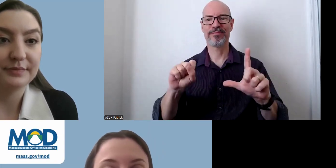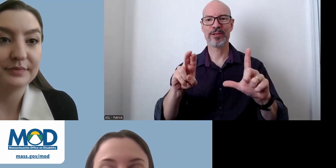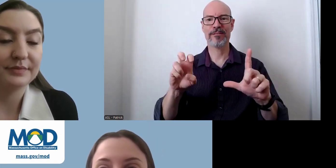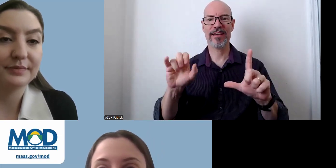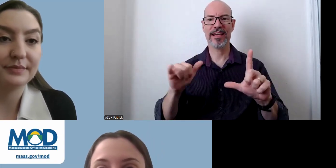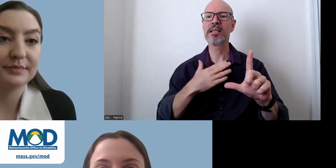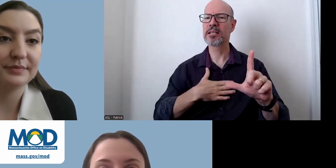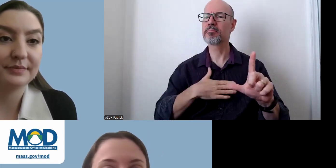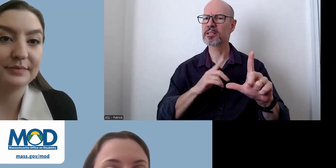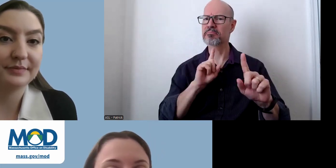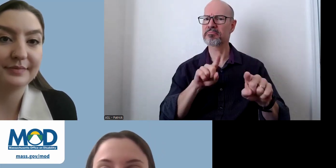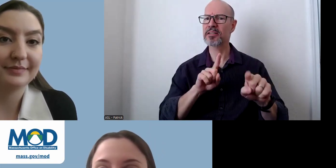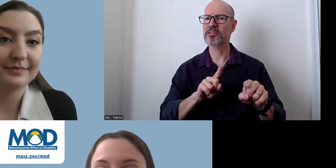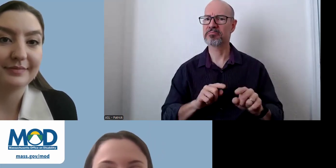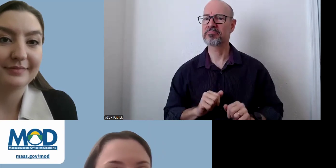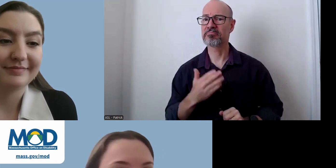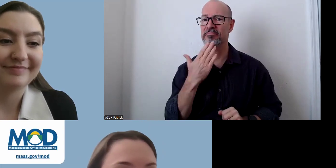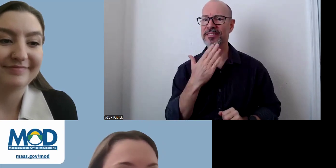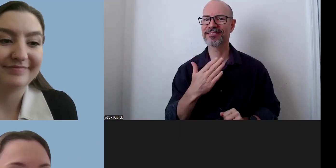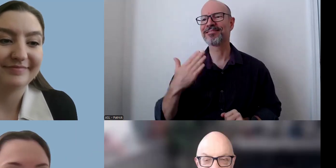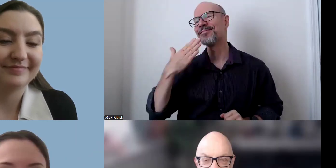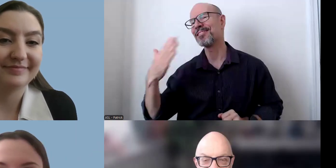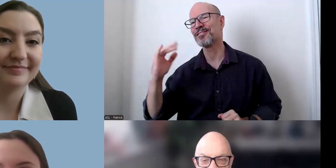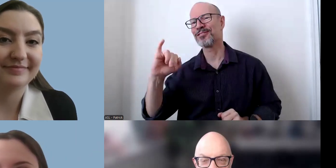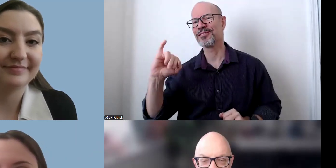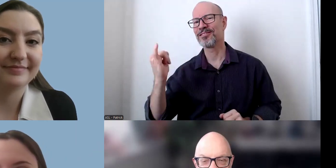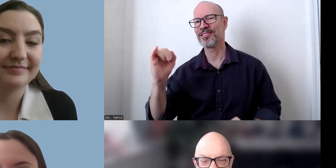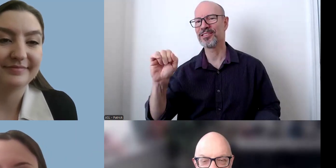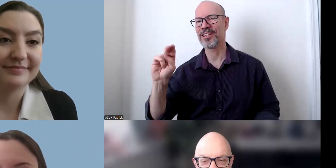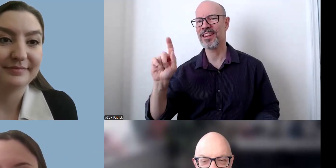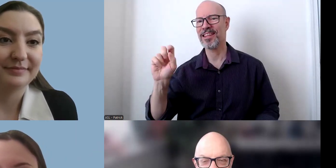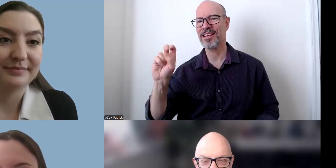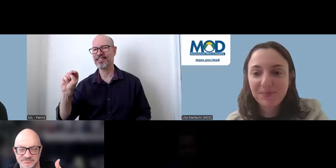Thank you, again, to Jonathan. We really appreciate your time.